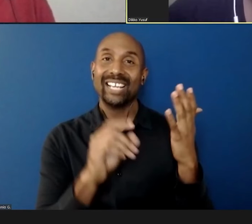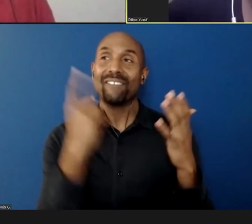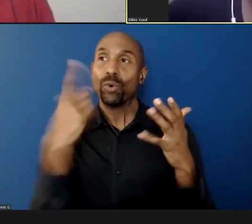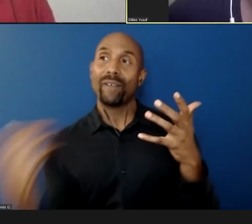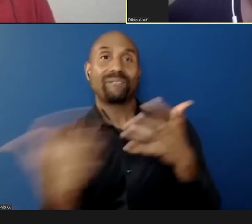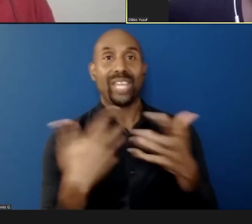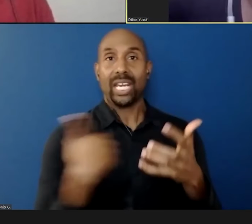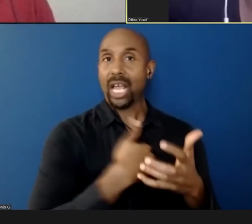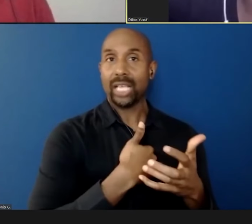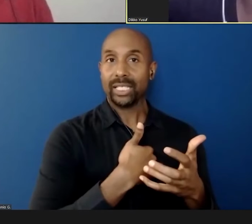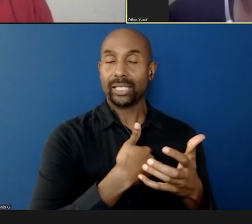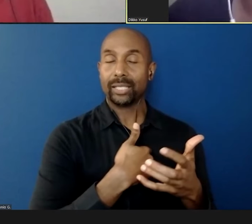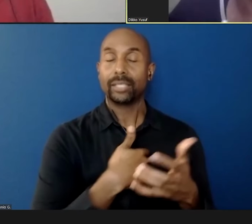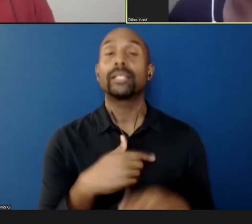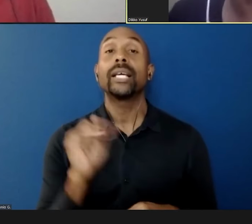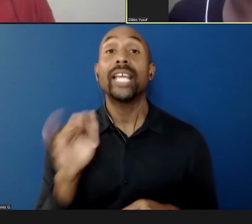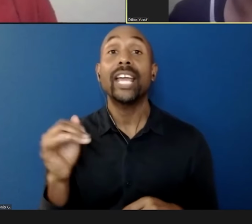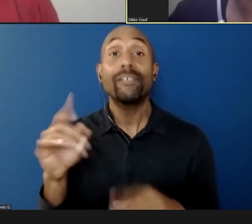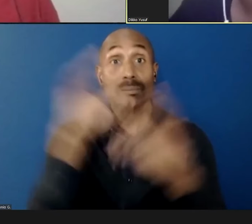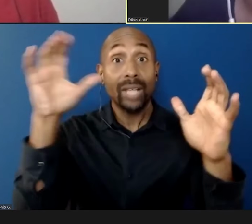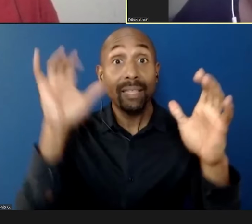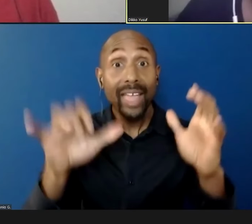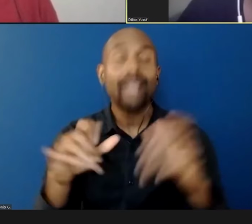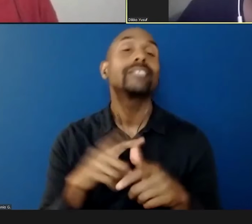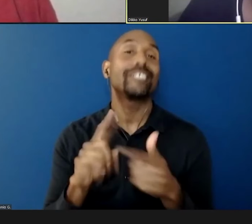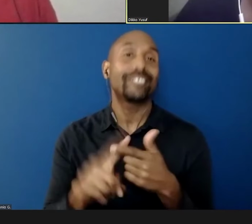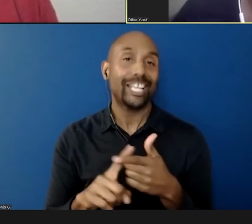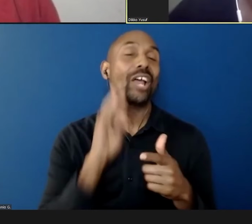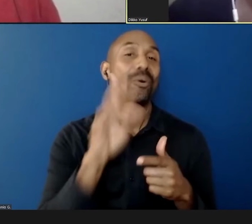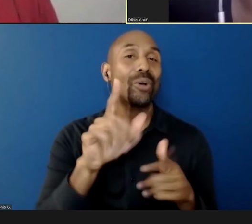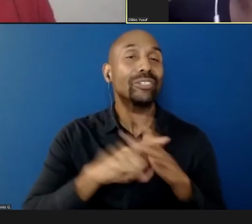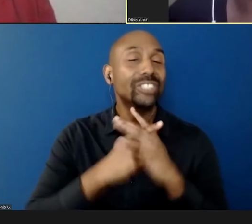that okay in a school we should have more accessible learning for students, in a place